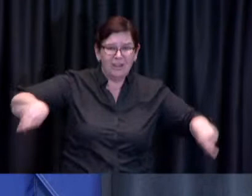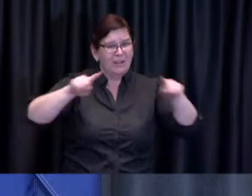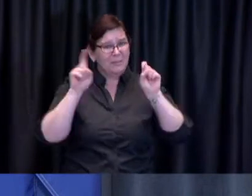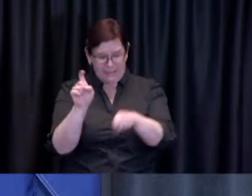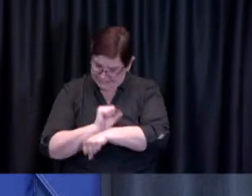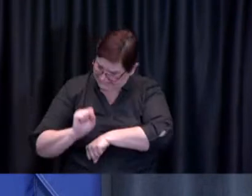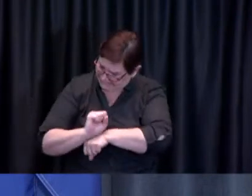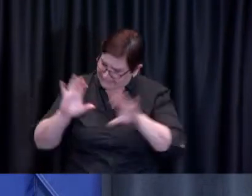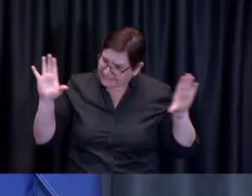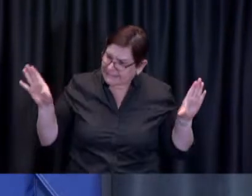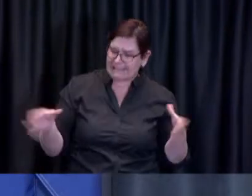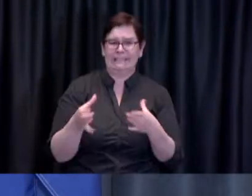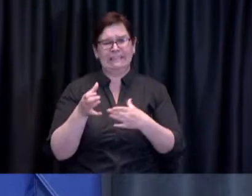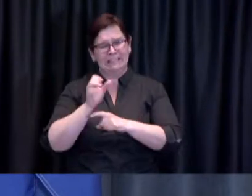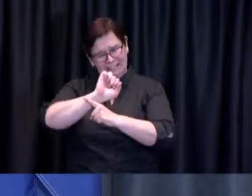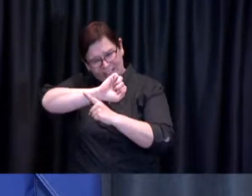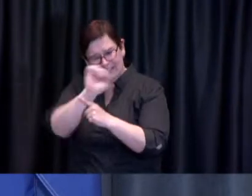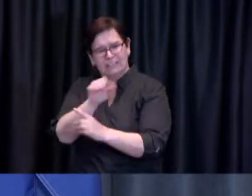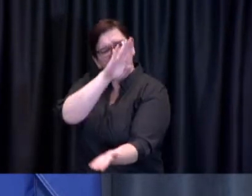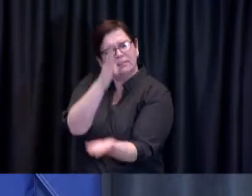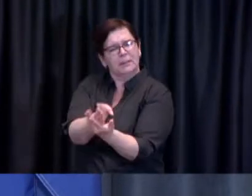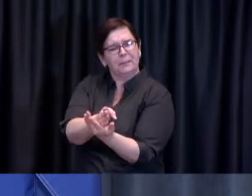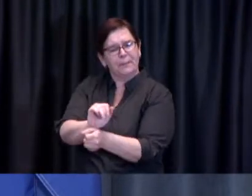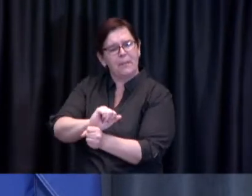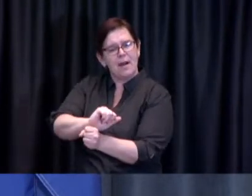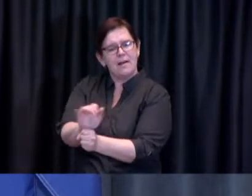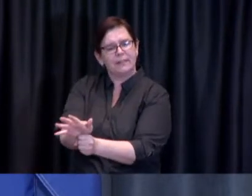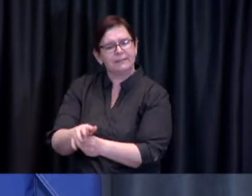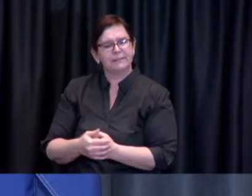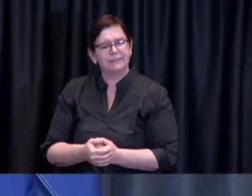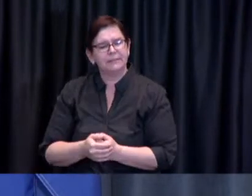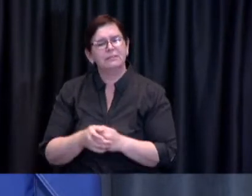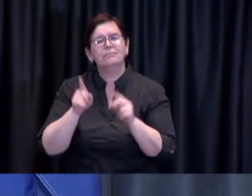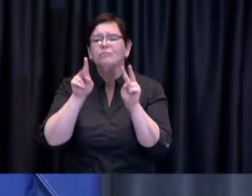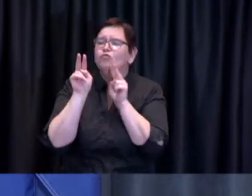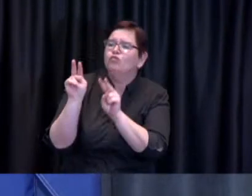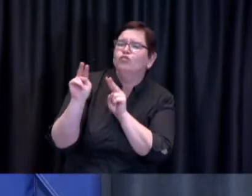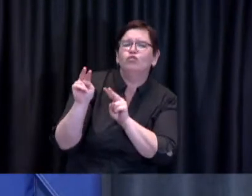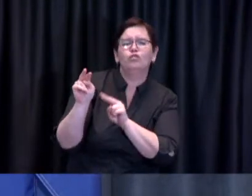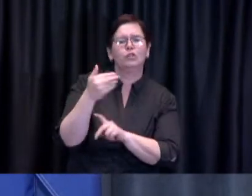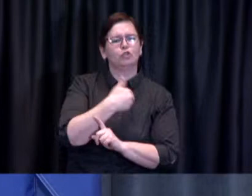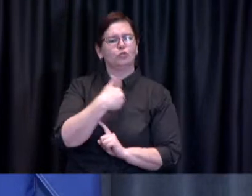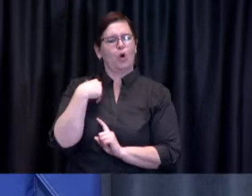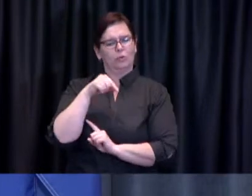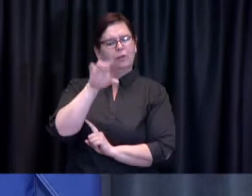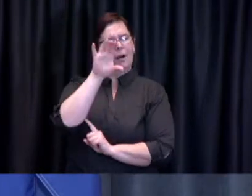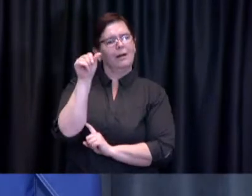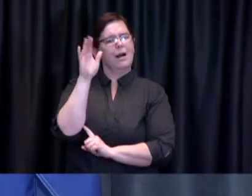monitor Toronto.ca/covid19 for the most up-to-date information on immunizations in Toronto.